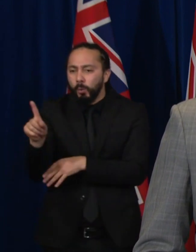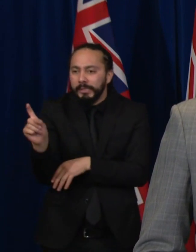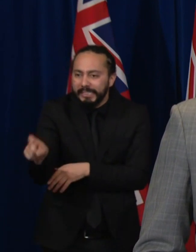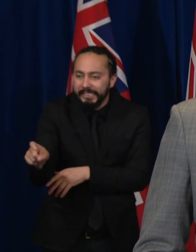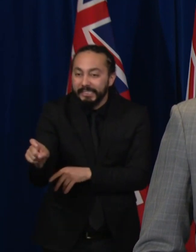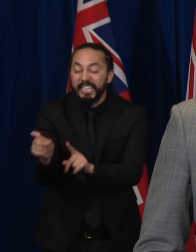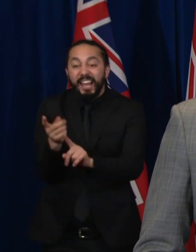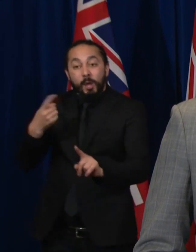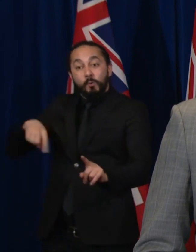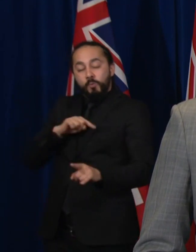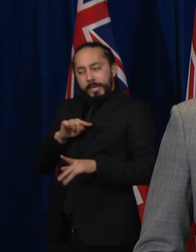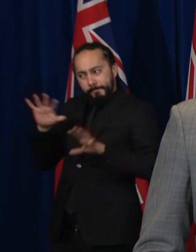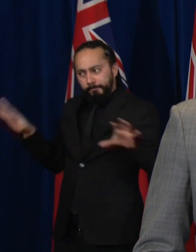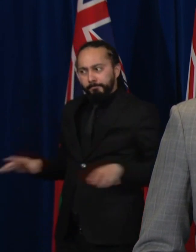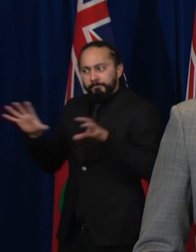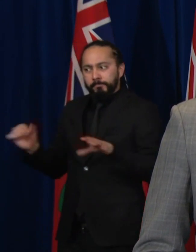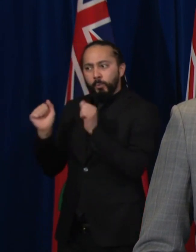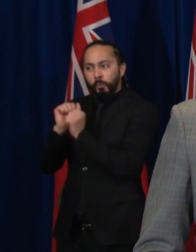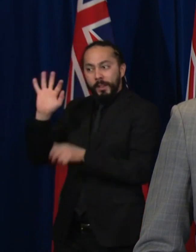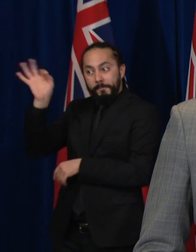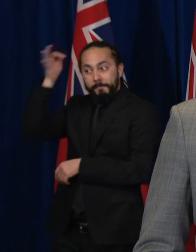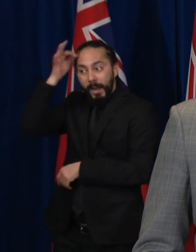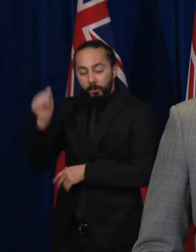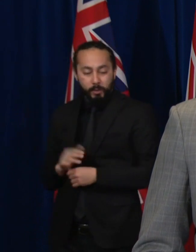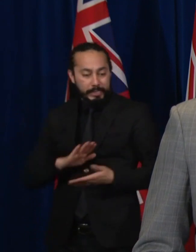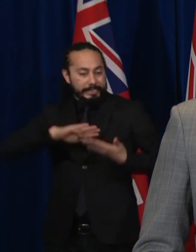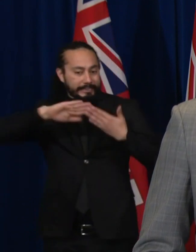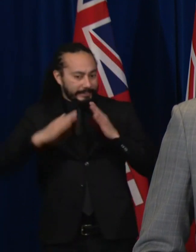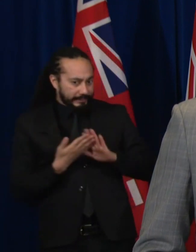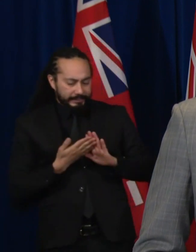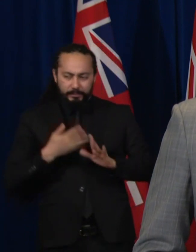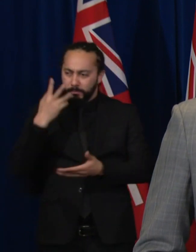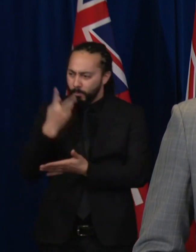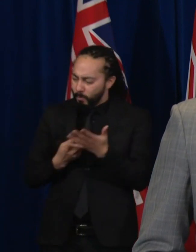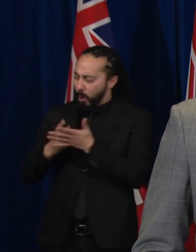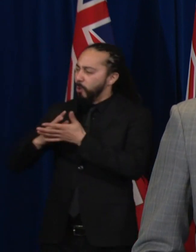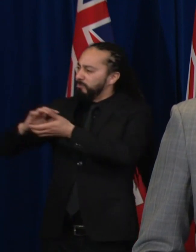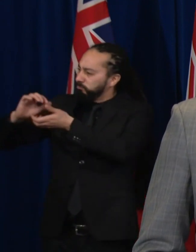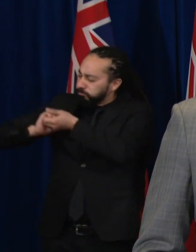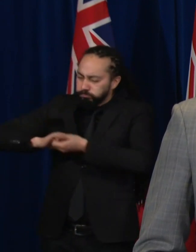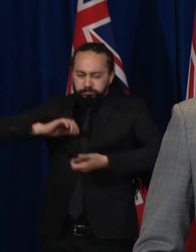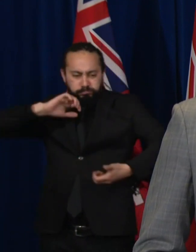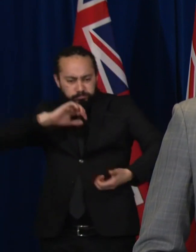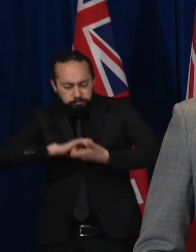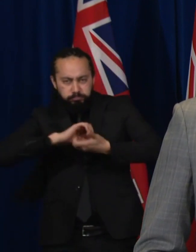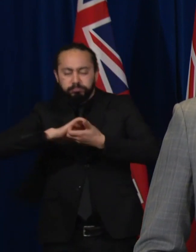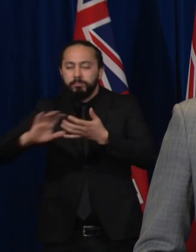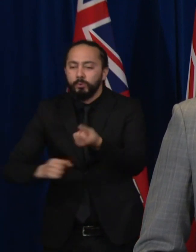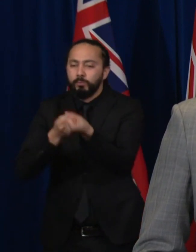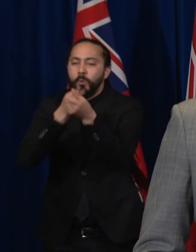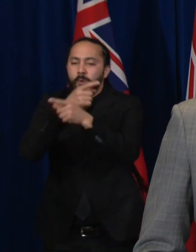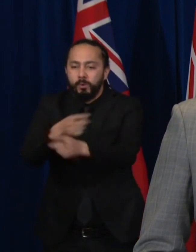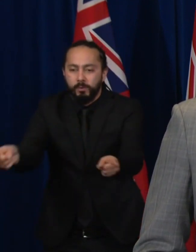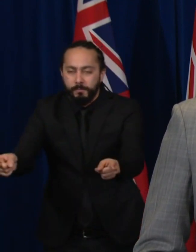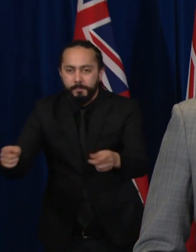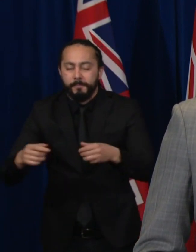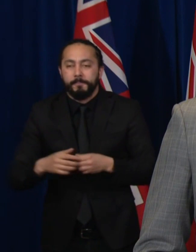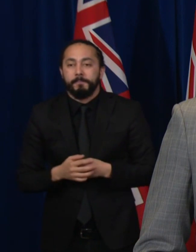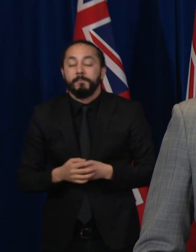partners to take strong actions to But, in a larger sense, we can not dedicate -- support you. Working together, we are encouraged that the Prime Minister announced today that the federal we can not consecrate -- we can not hallow, this ground--